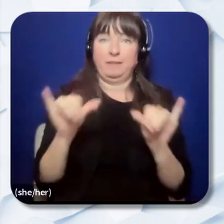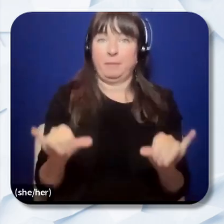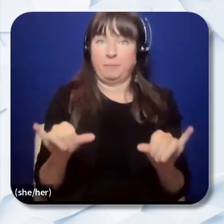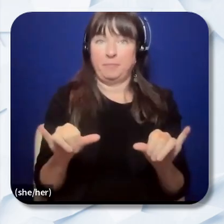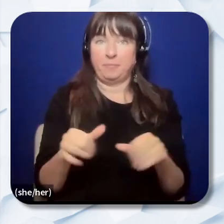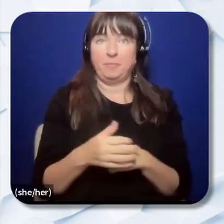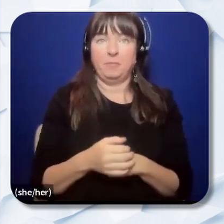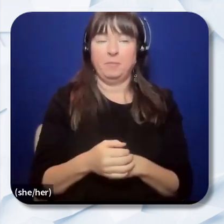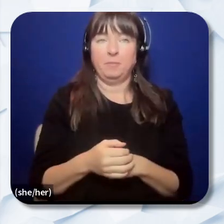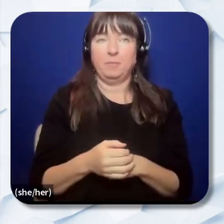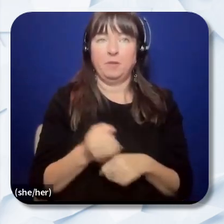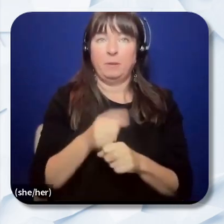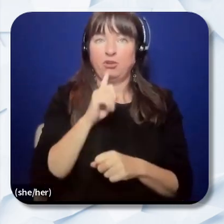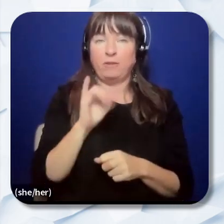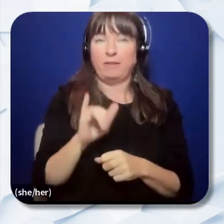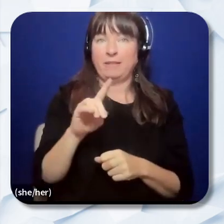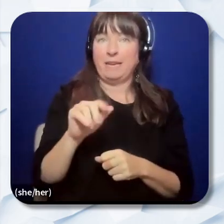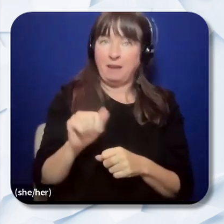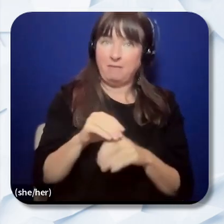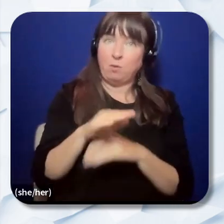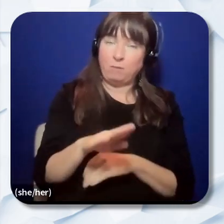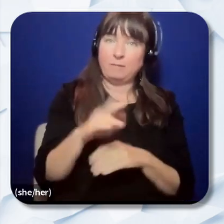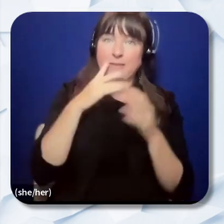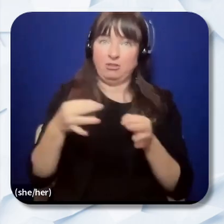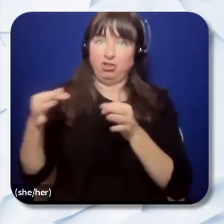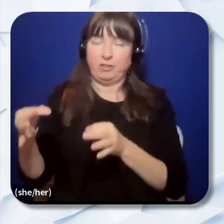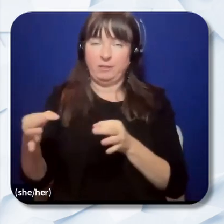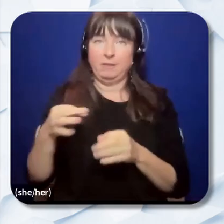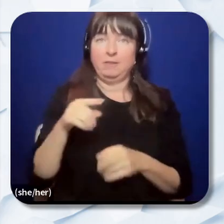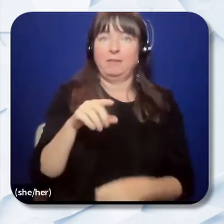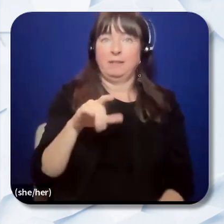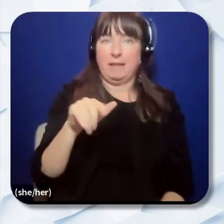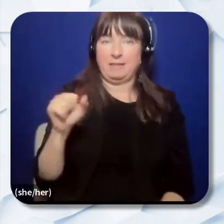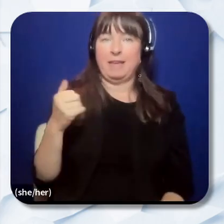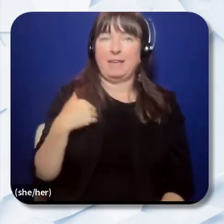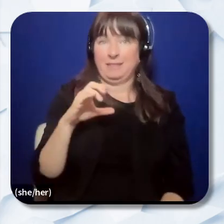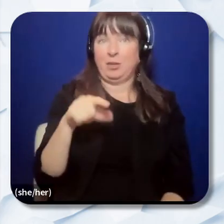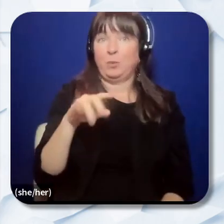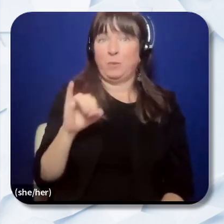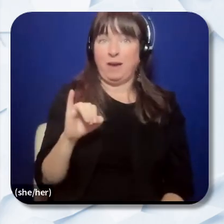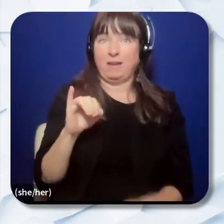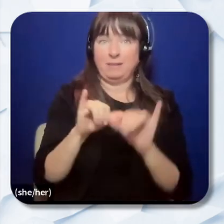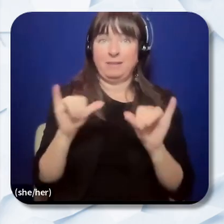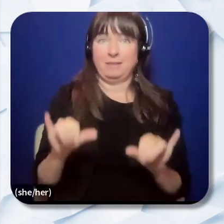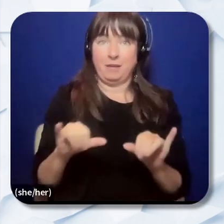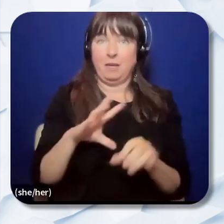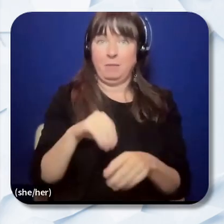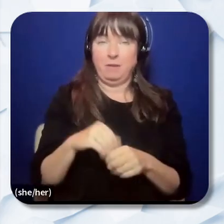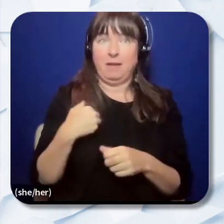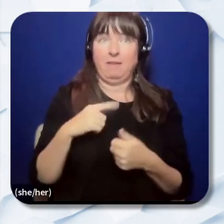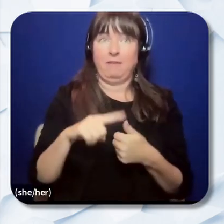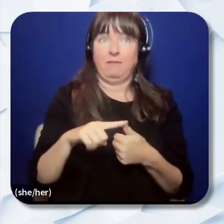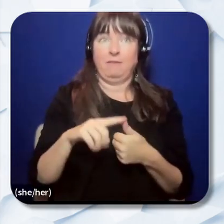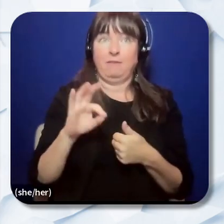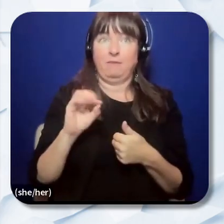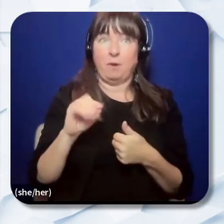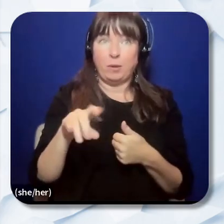To ensure data-informed decisions CLASS has a data-driven CQI system made up of focus measure